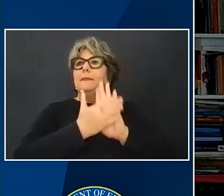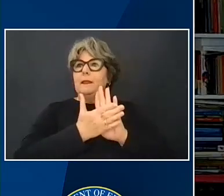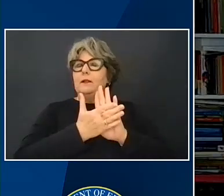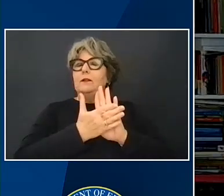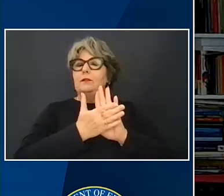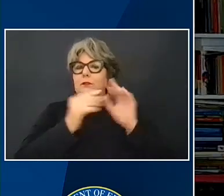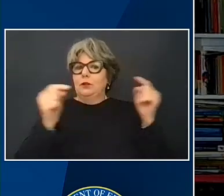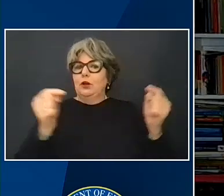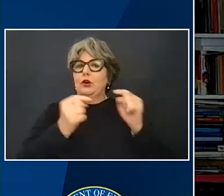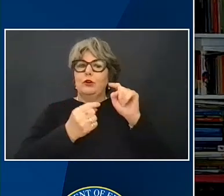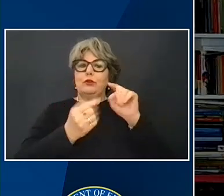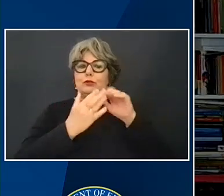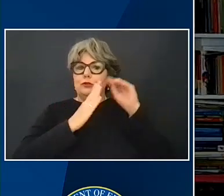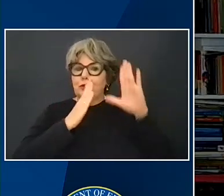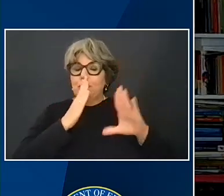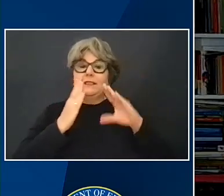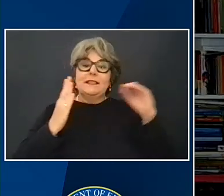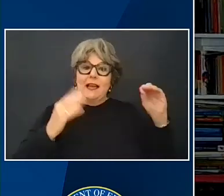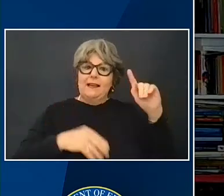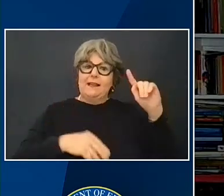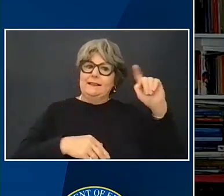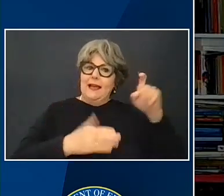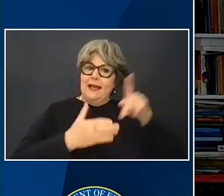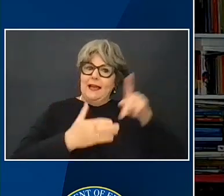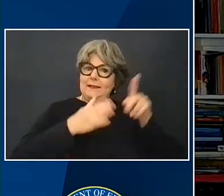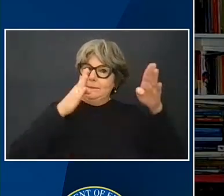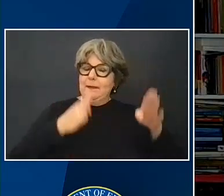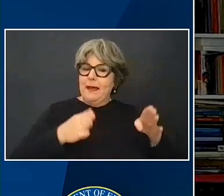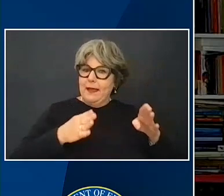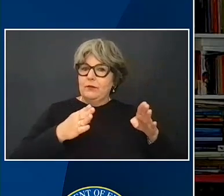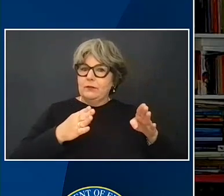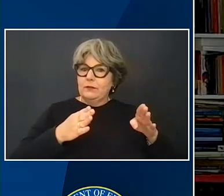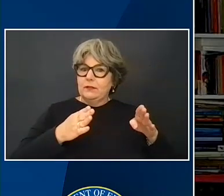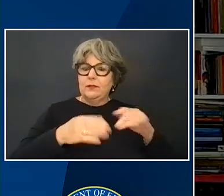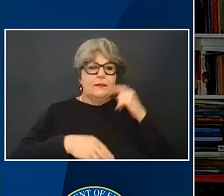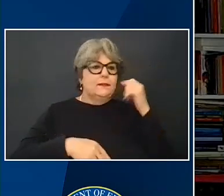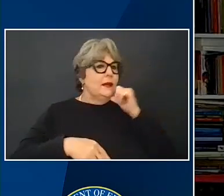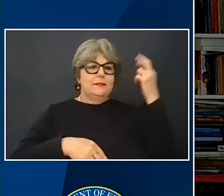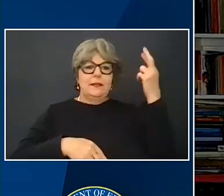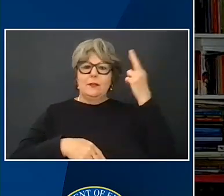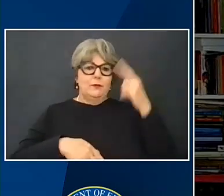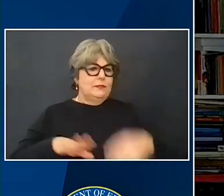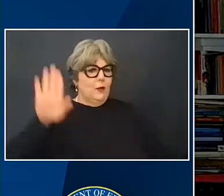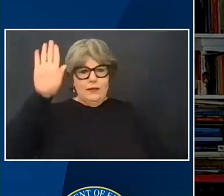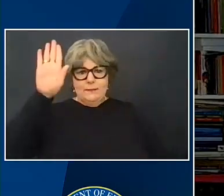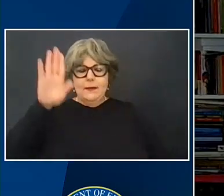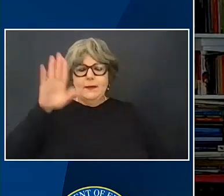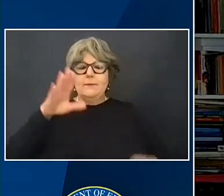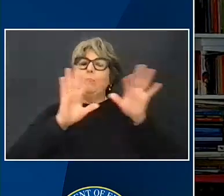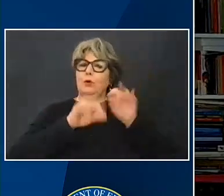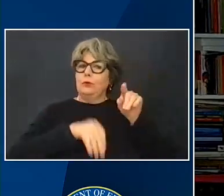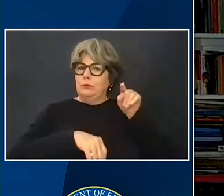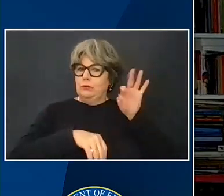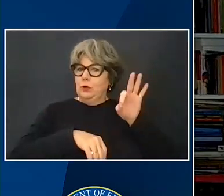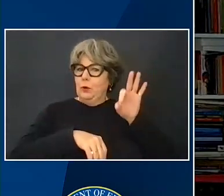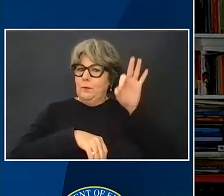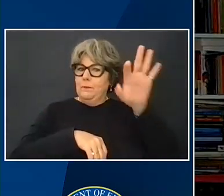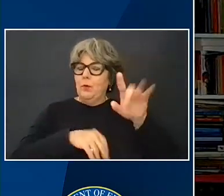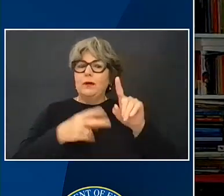taxpayers. That wasn't the reason I raised my hand, but I just wanted to make that point. And then I wanted to also point out